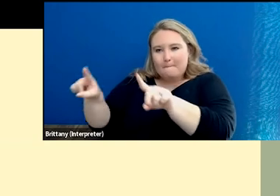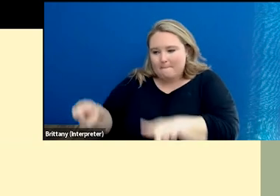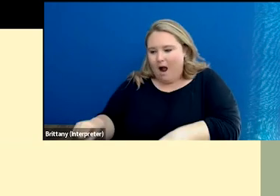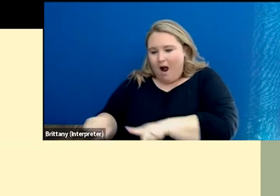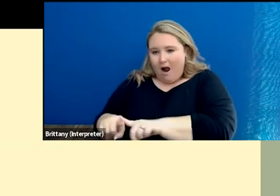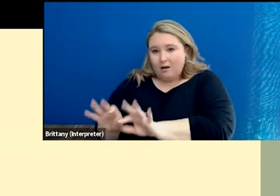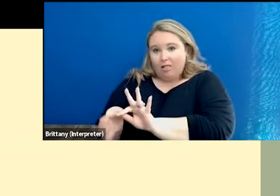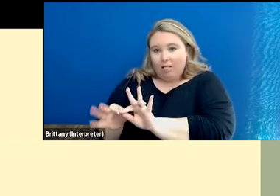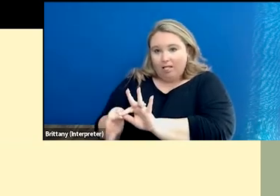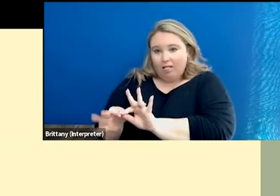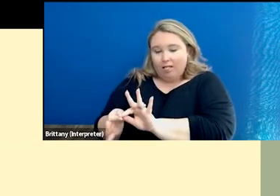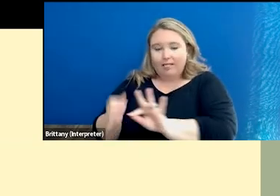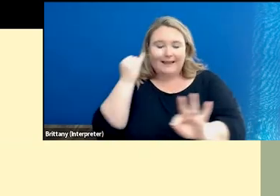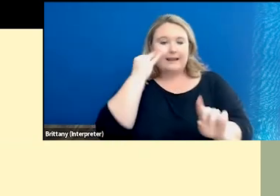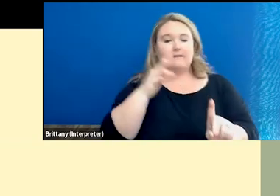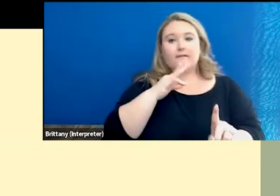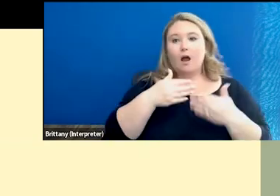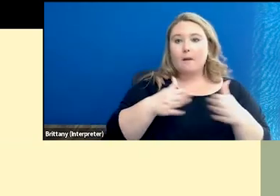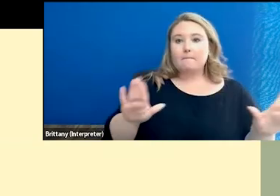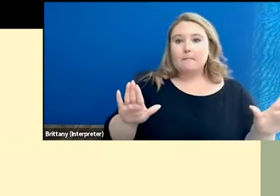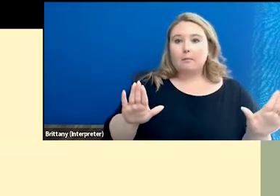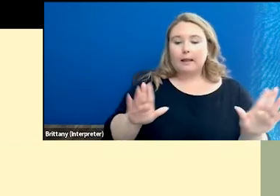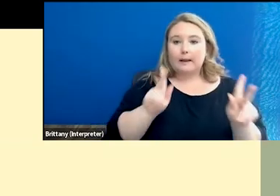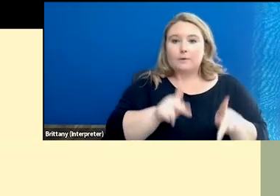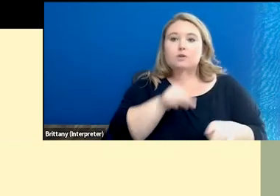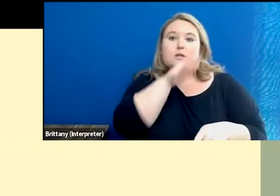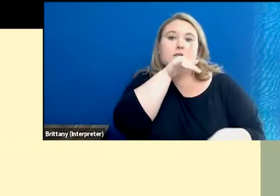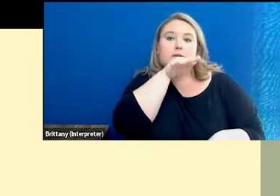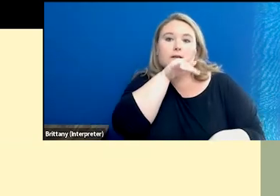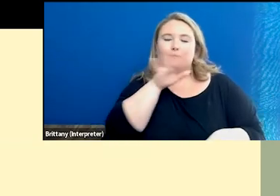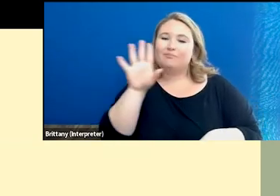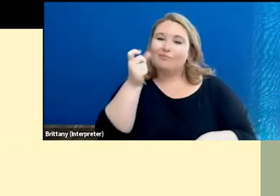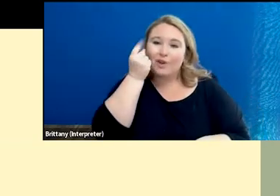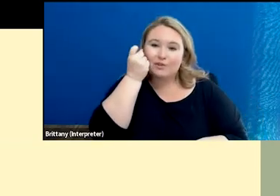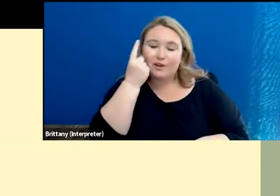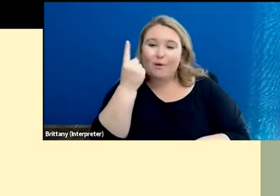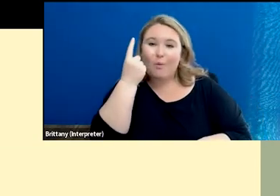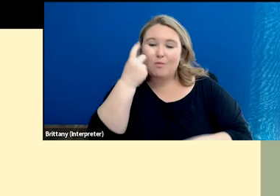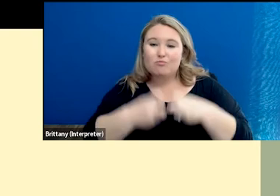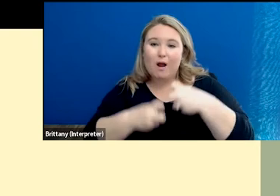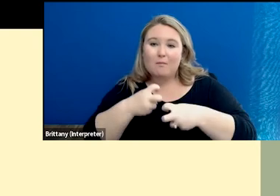or government official is speaking. One issue is a lot of the governments have the interpreter,